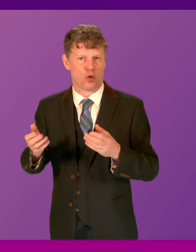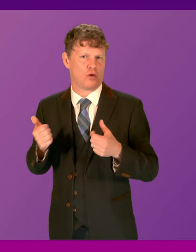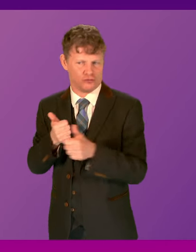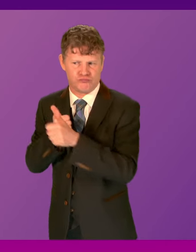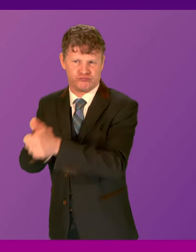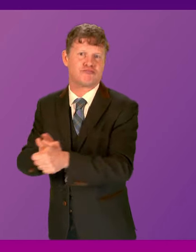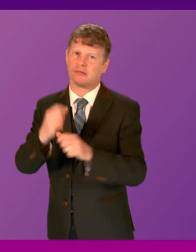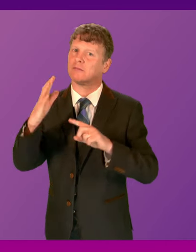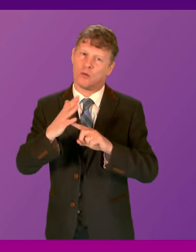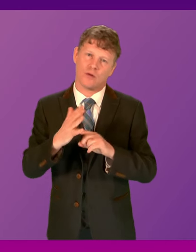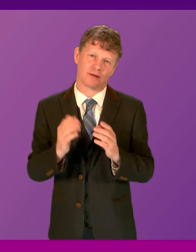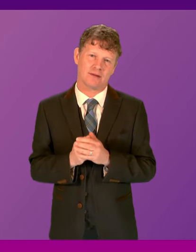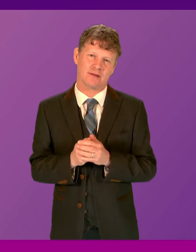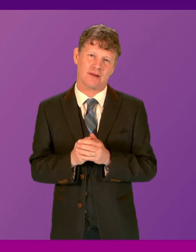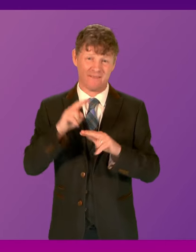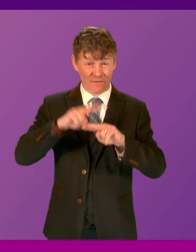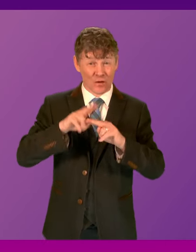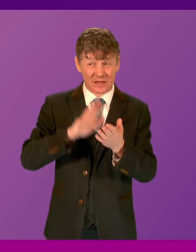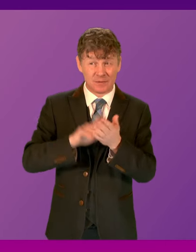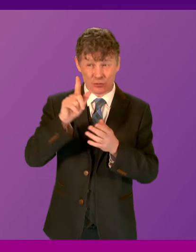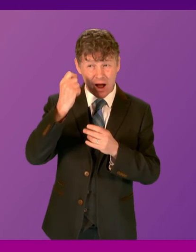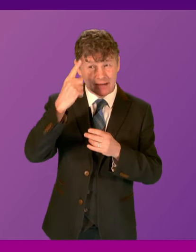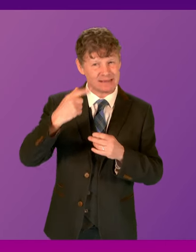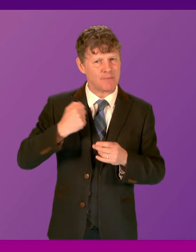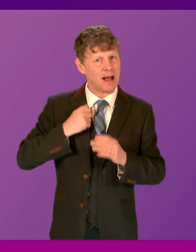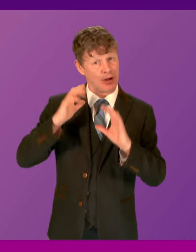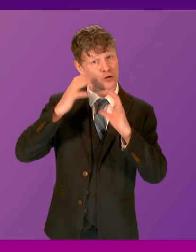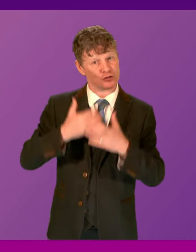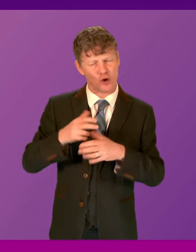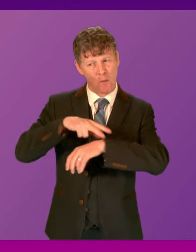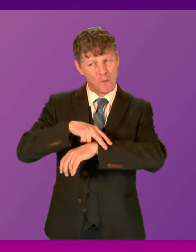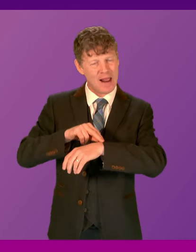Does the First Minister understand my concerns that the police are not properly resourced and,